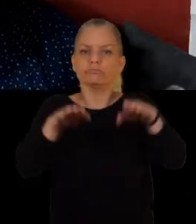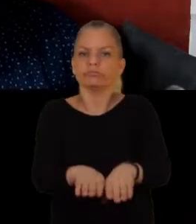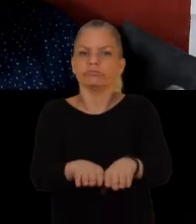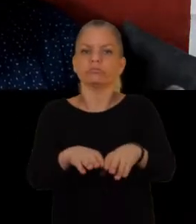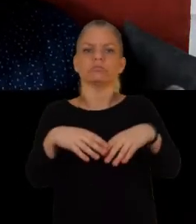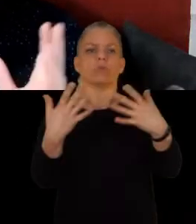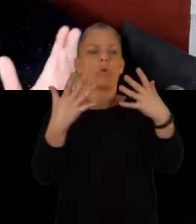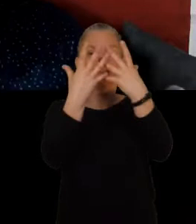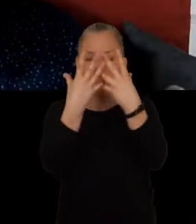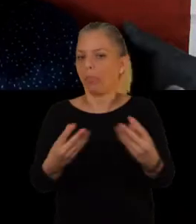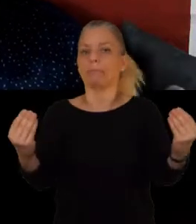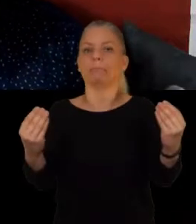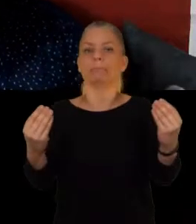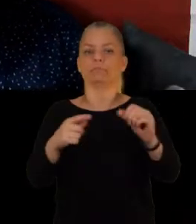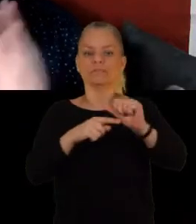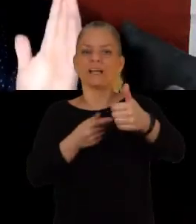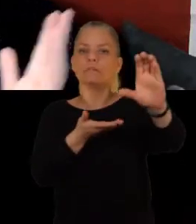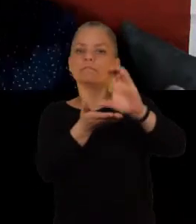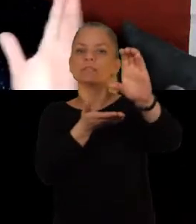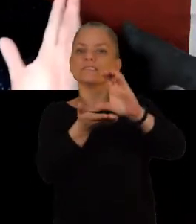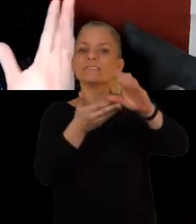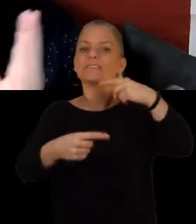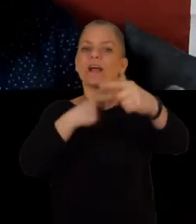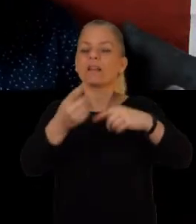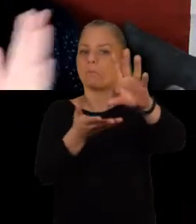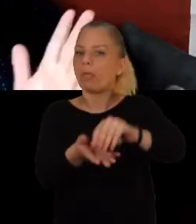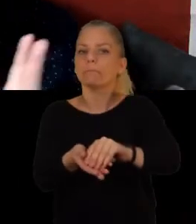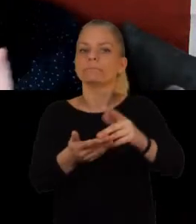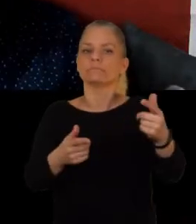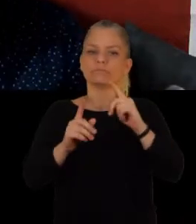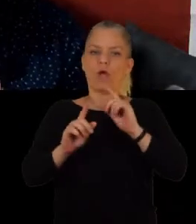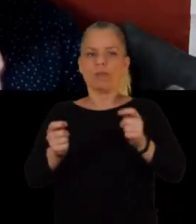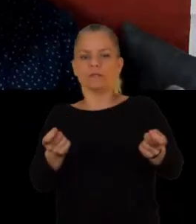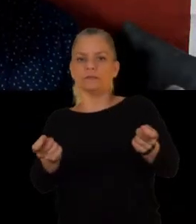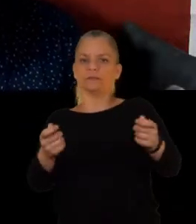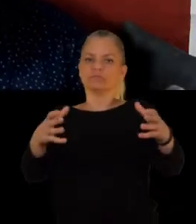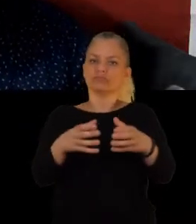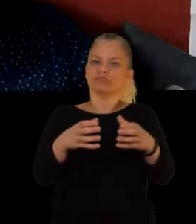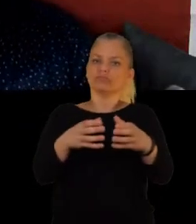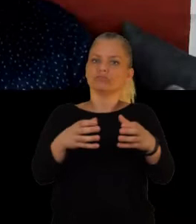about it it'd either get closed down or it would be um exposed or it would be absorbed in the next